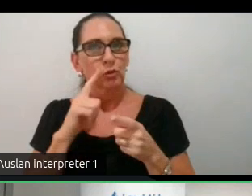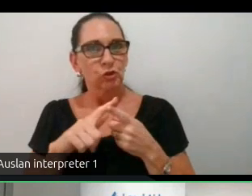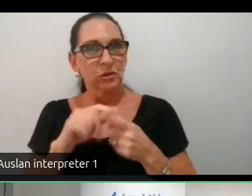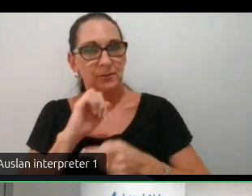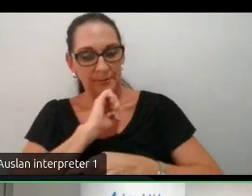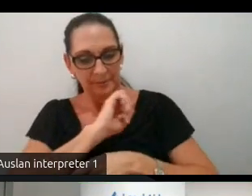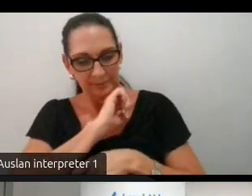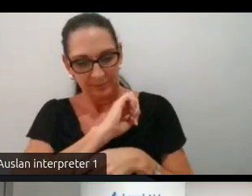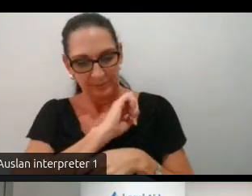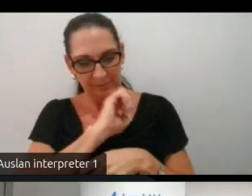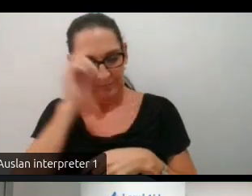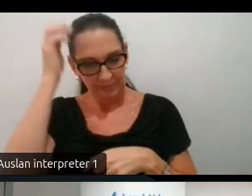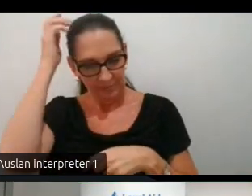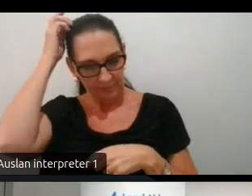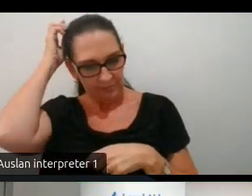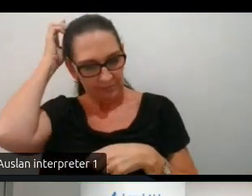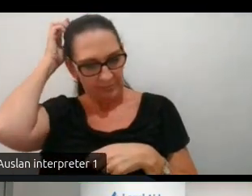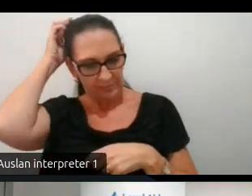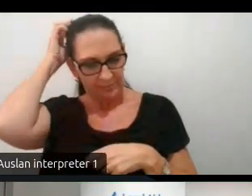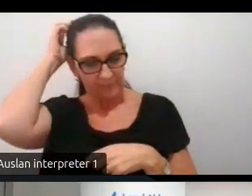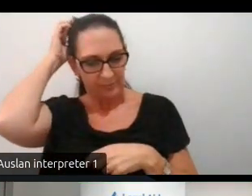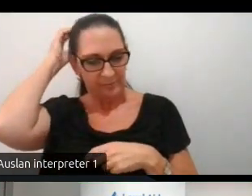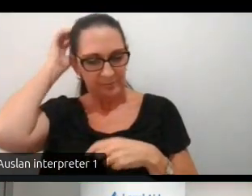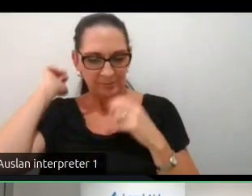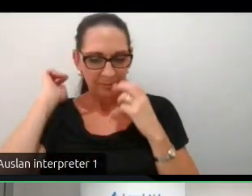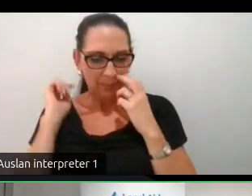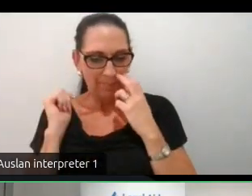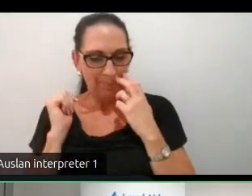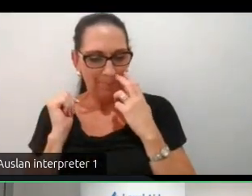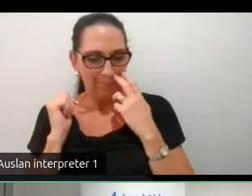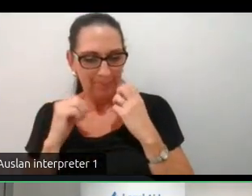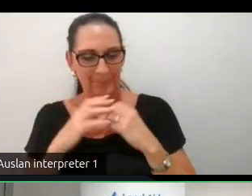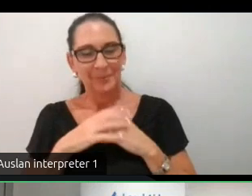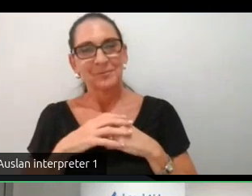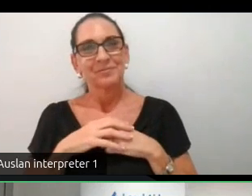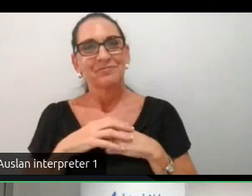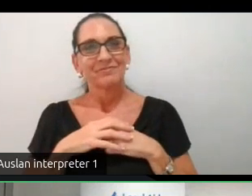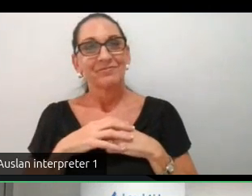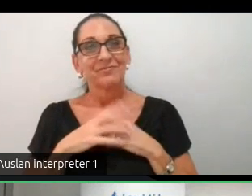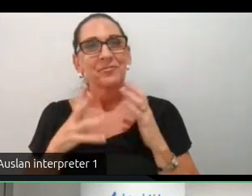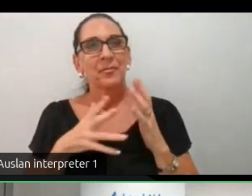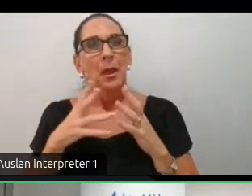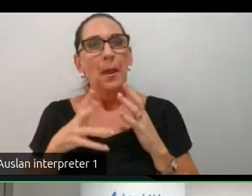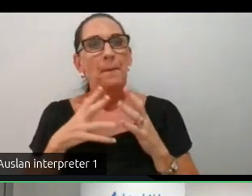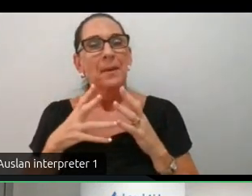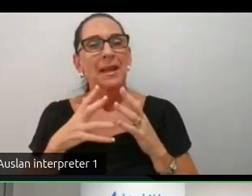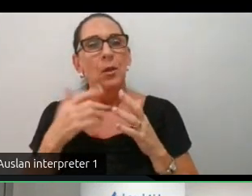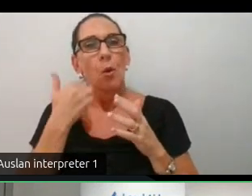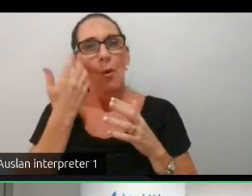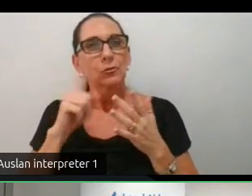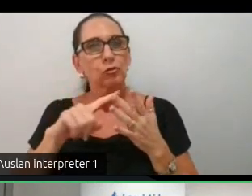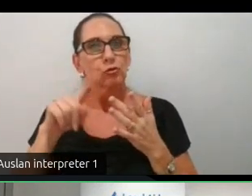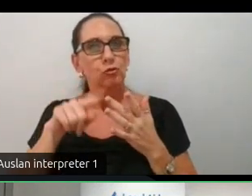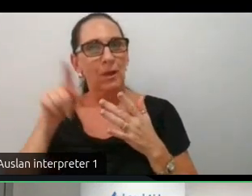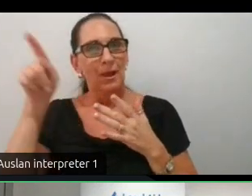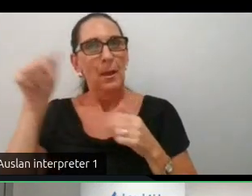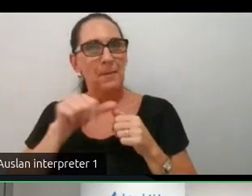if this all right about because I think that it's always better to get the insurer to do the repairs